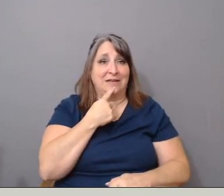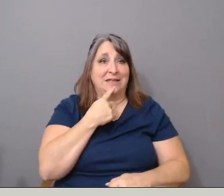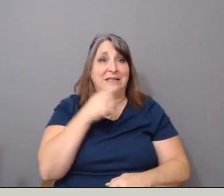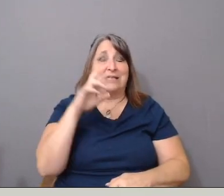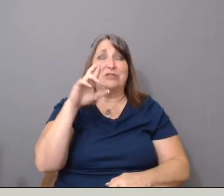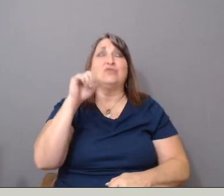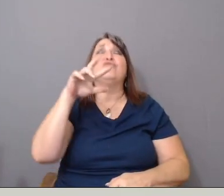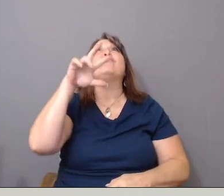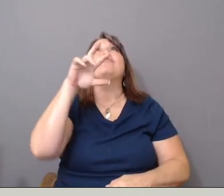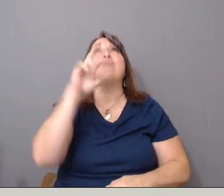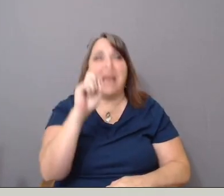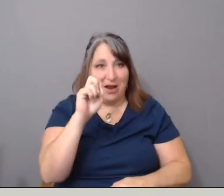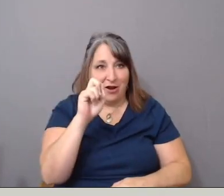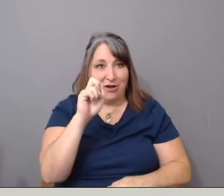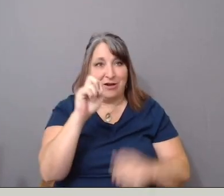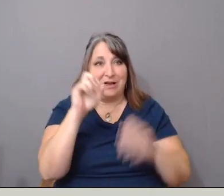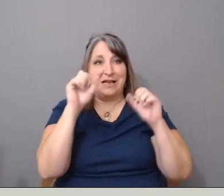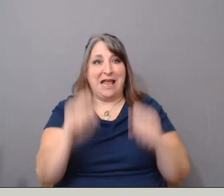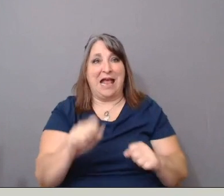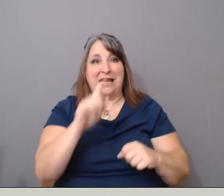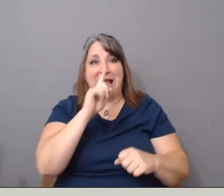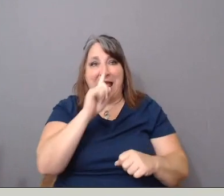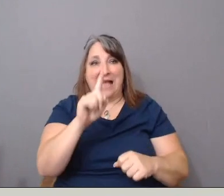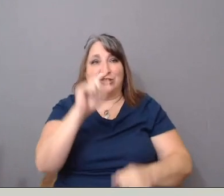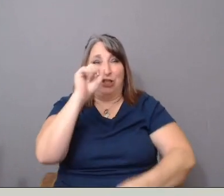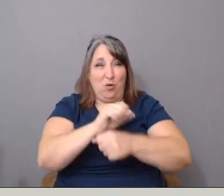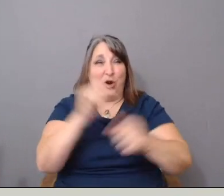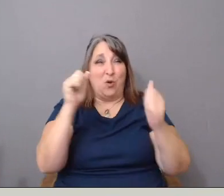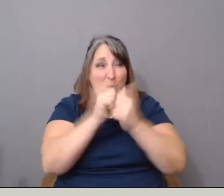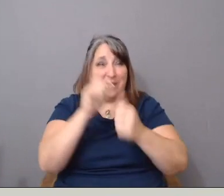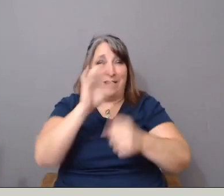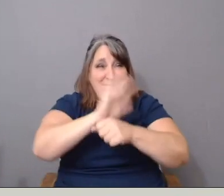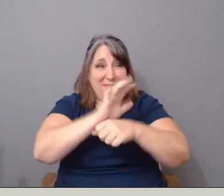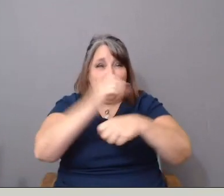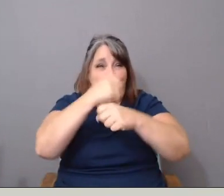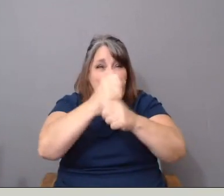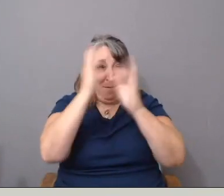get to actually work with a filmmaker in creating description.